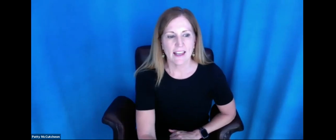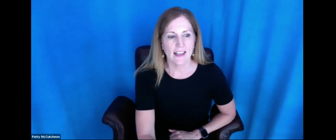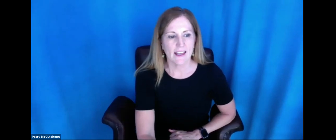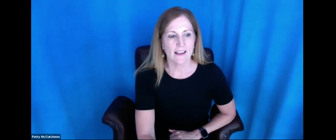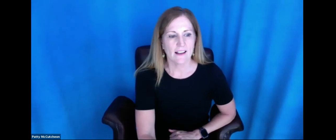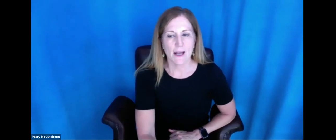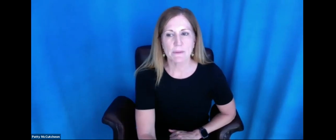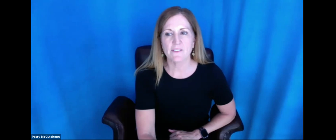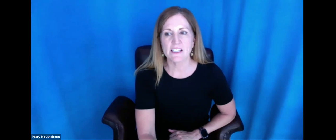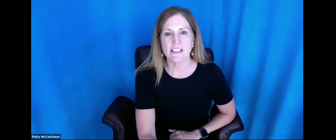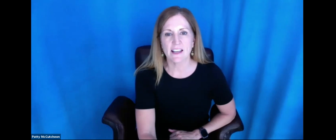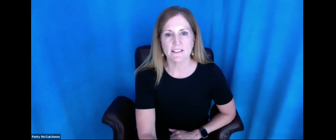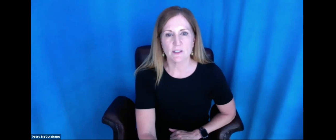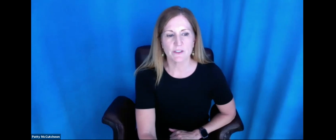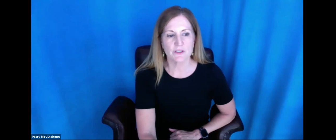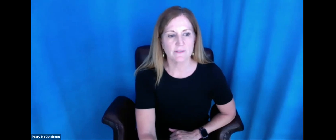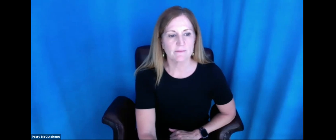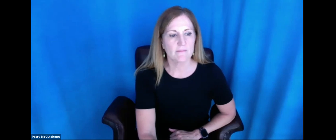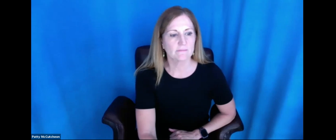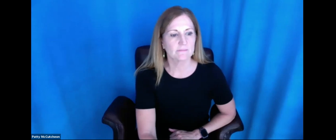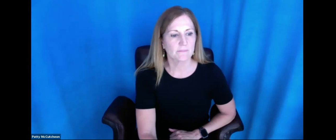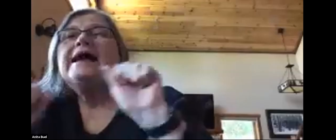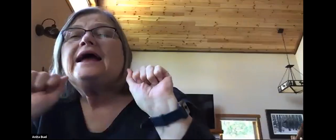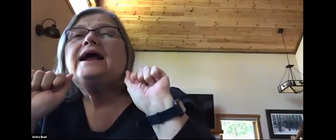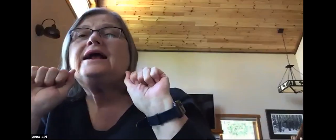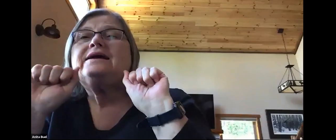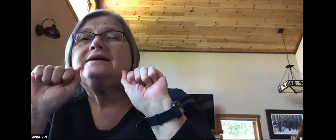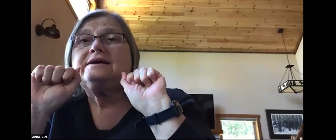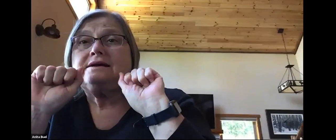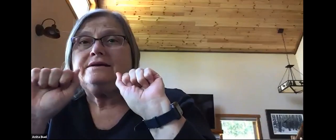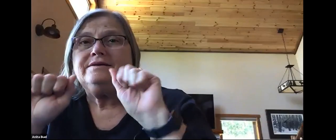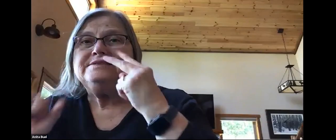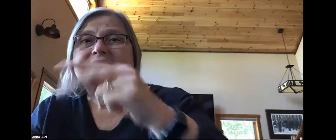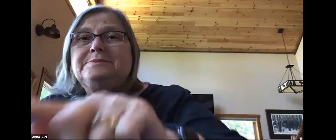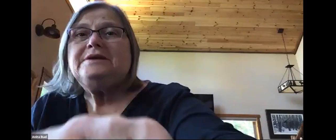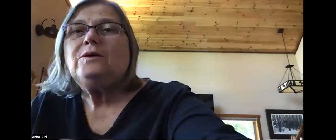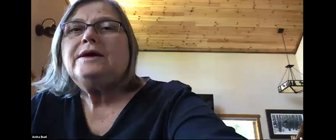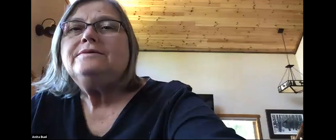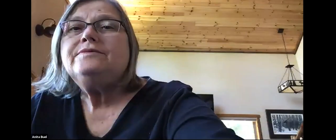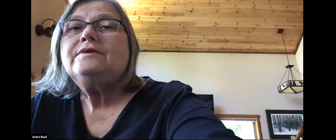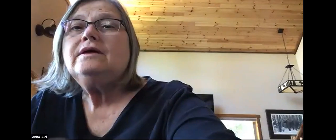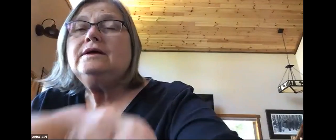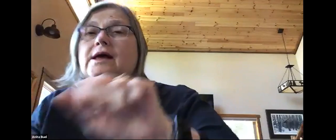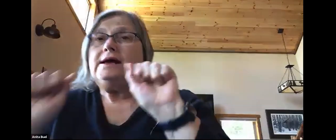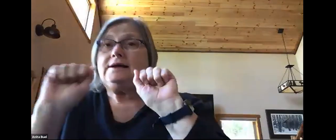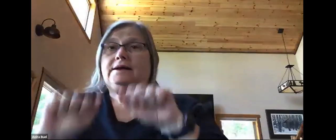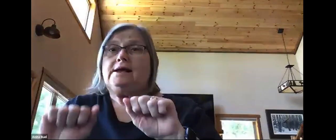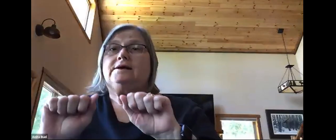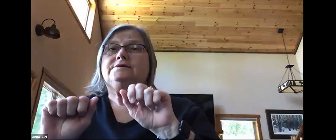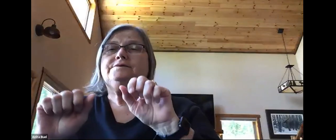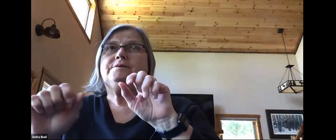And Anita has a question.